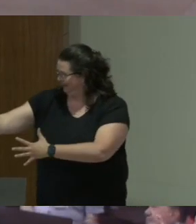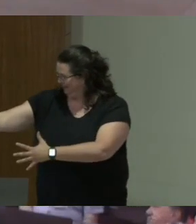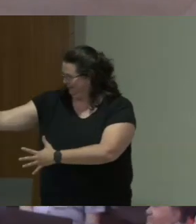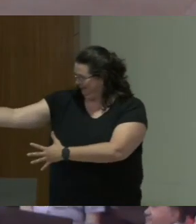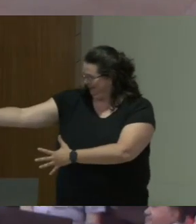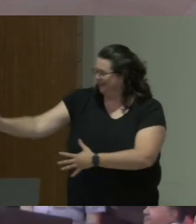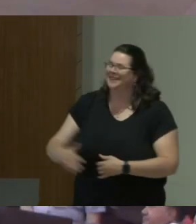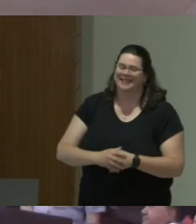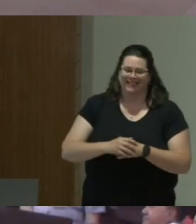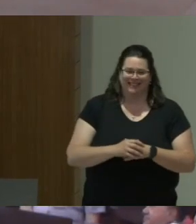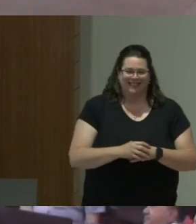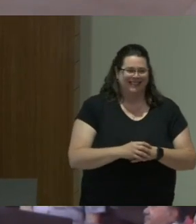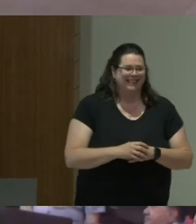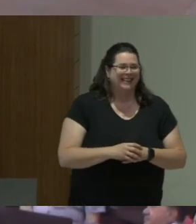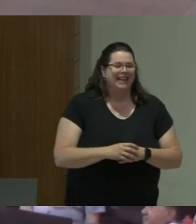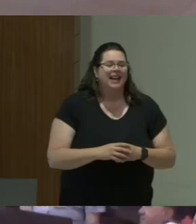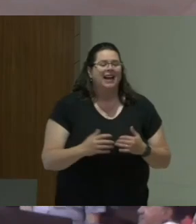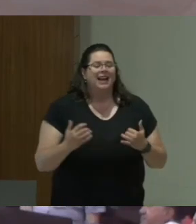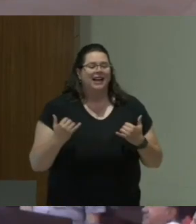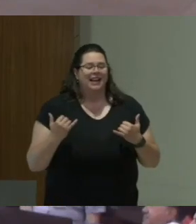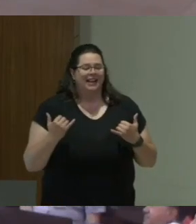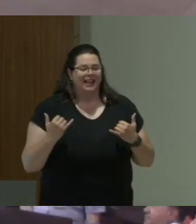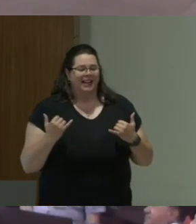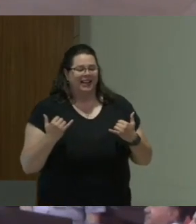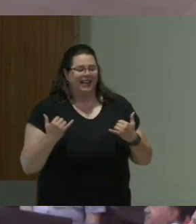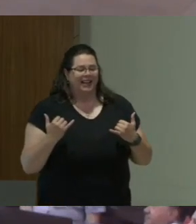So if we look again at numbers, we